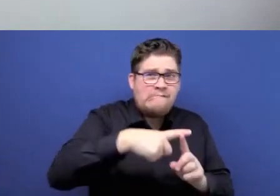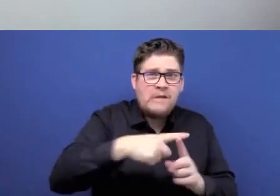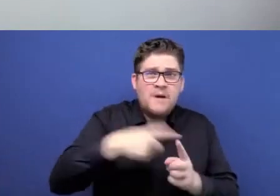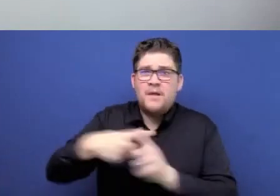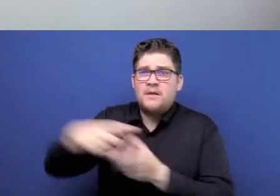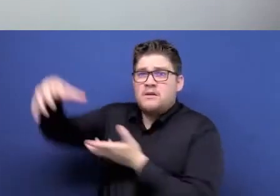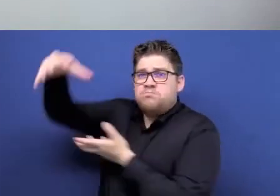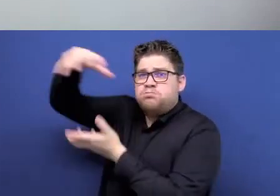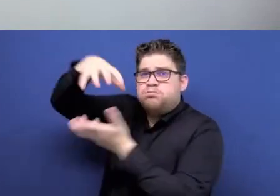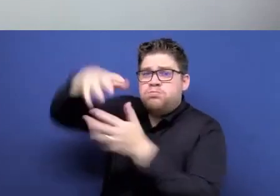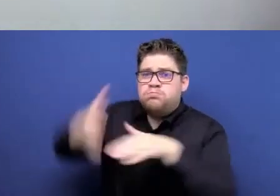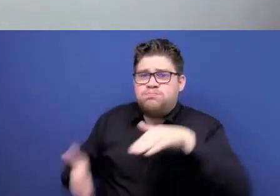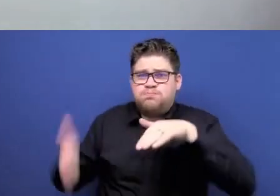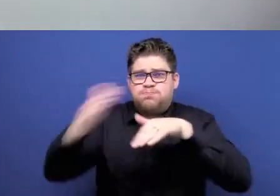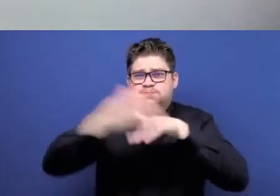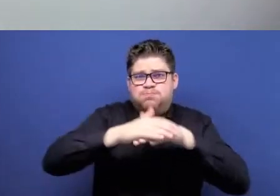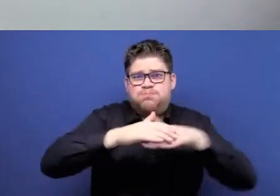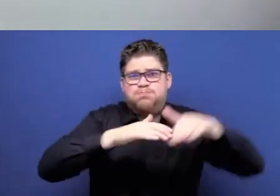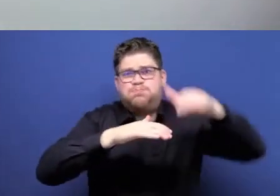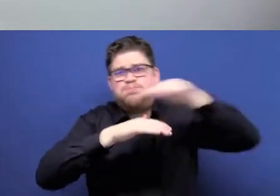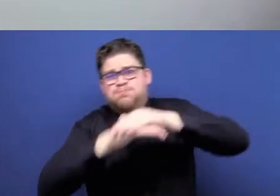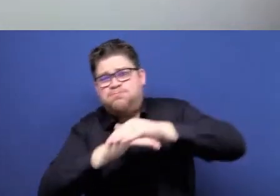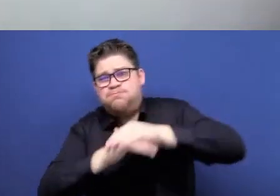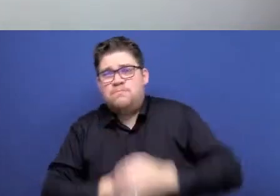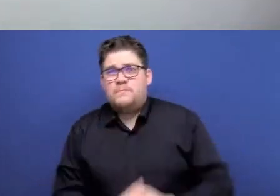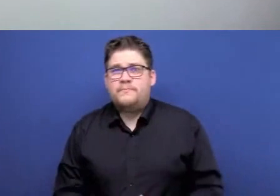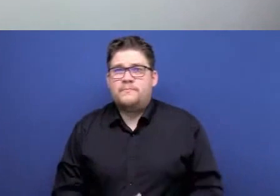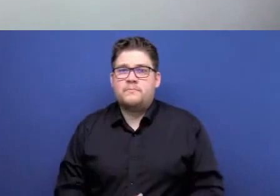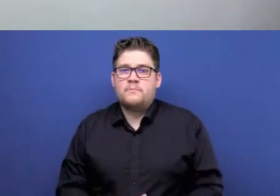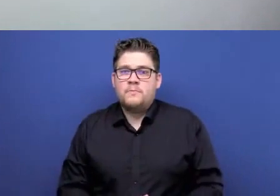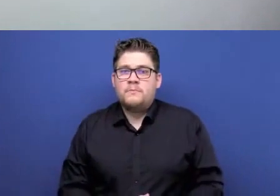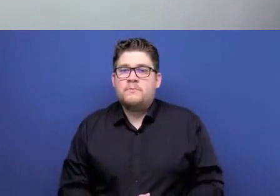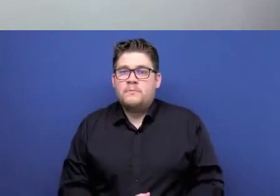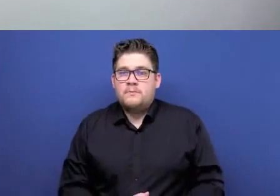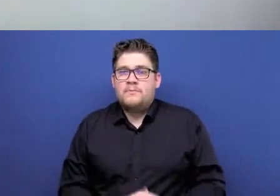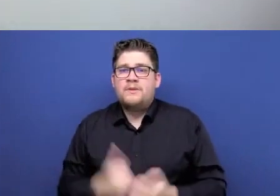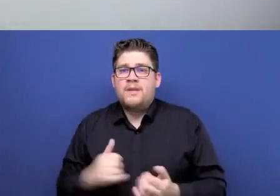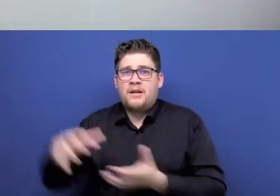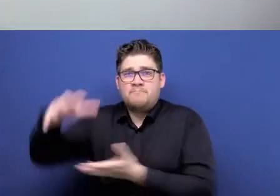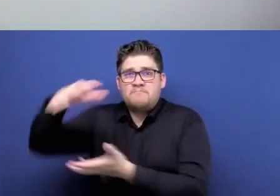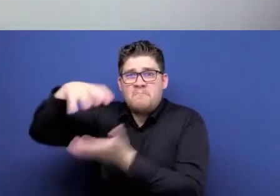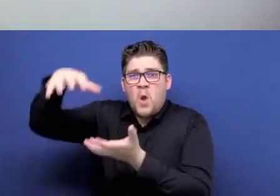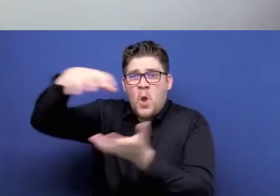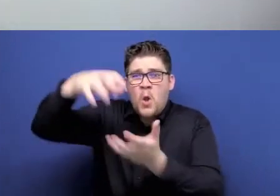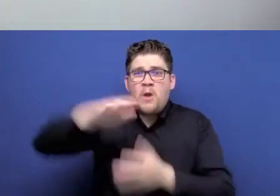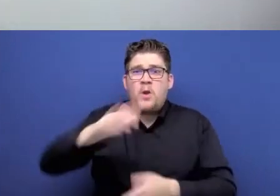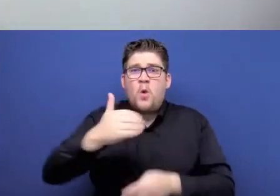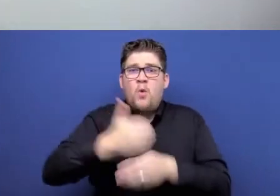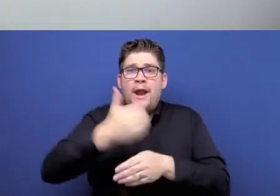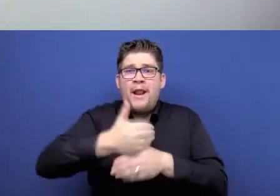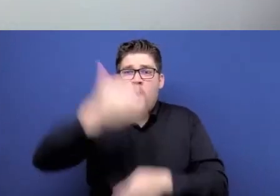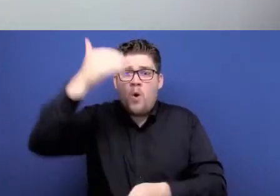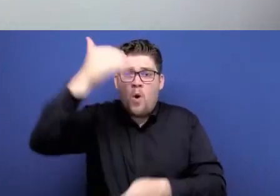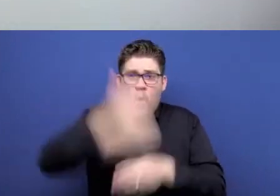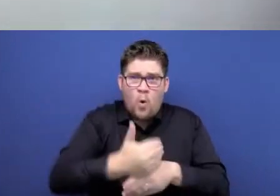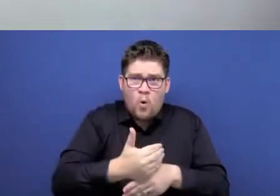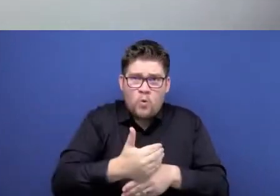bit. And so it is important for YouTube. Keep windows closed.